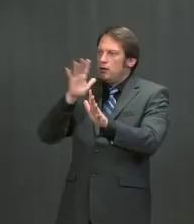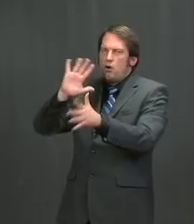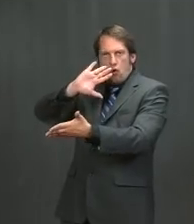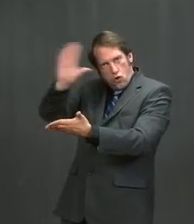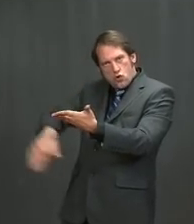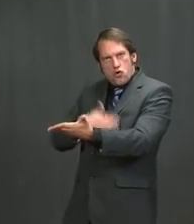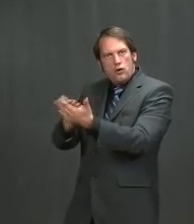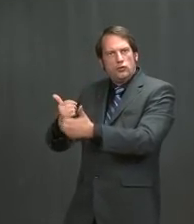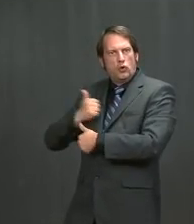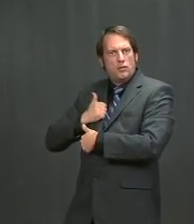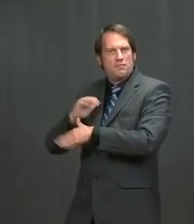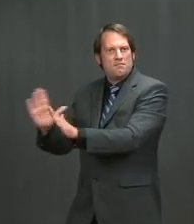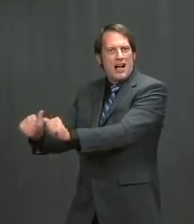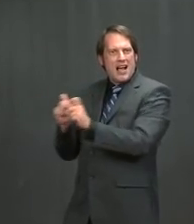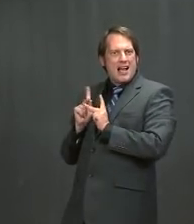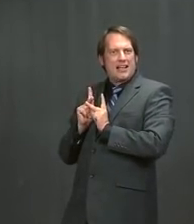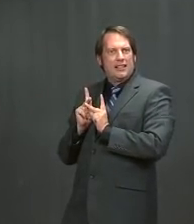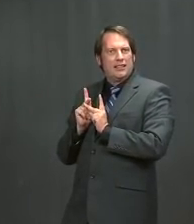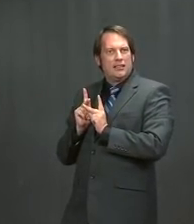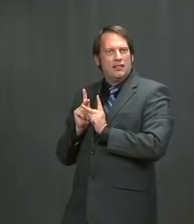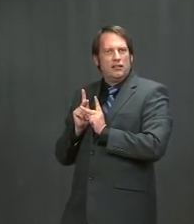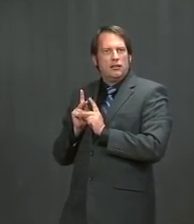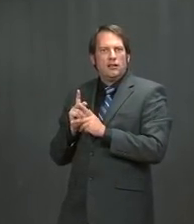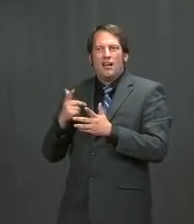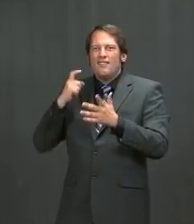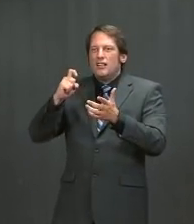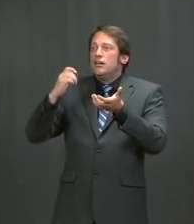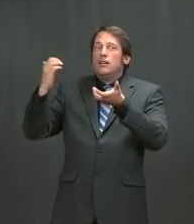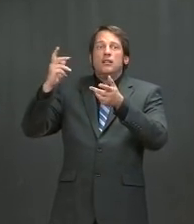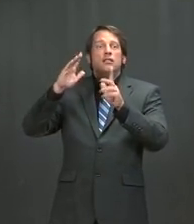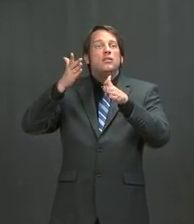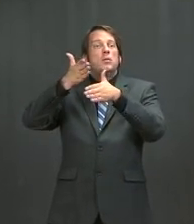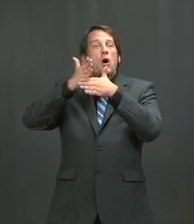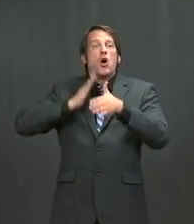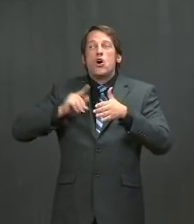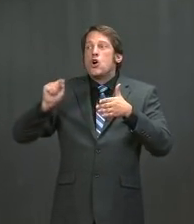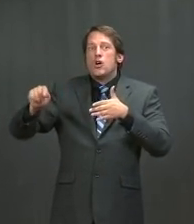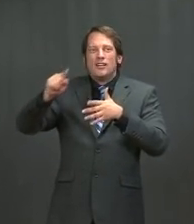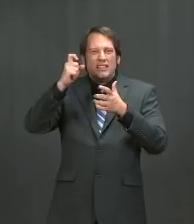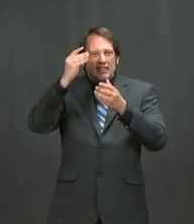clearly to our partners as well. But in terms of what's next, you know,